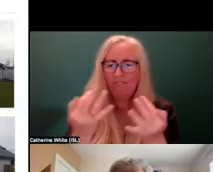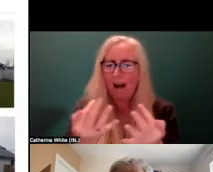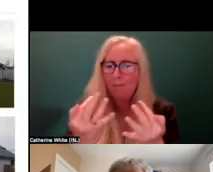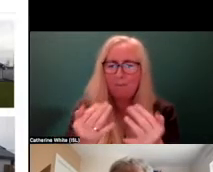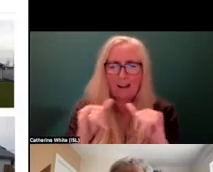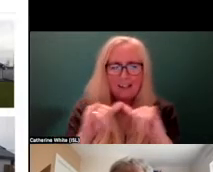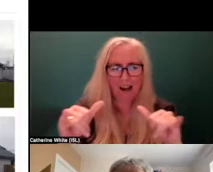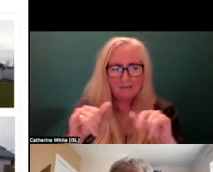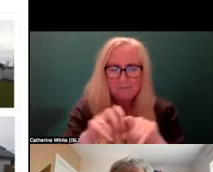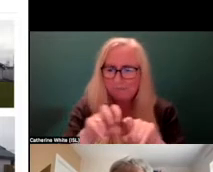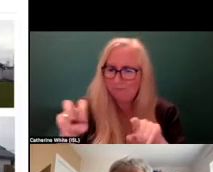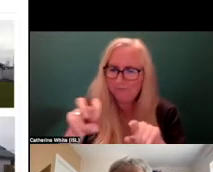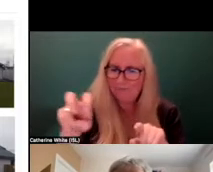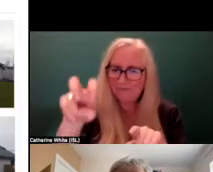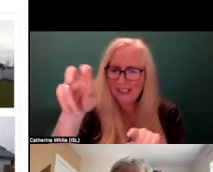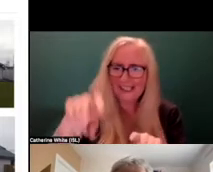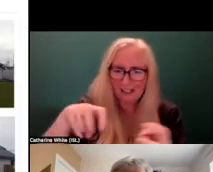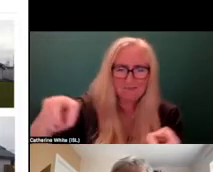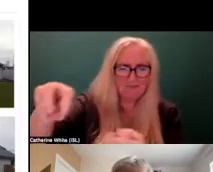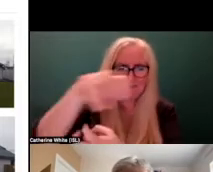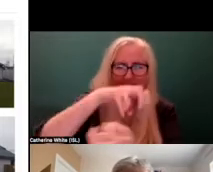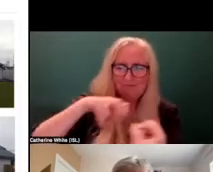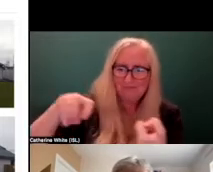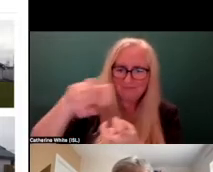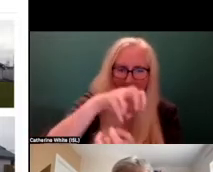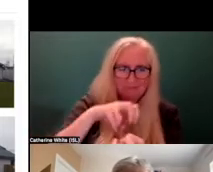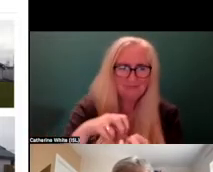of farmyard garden for being able to kind of explore nature and get around